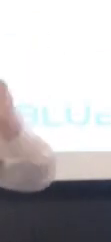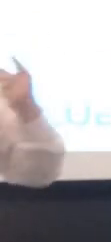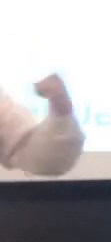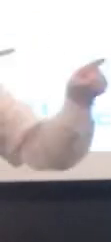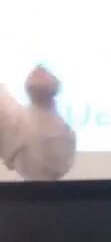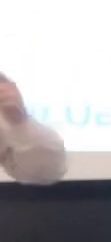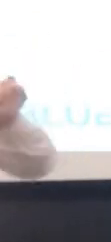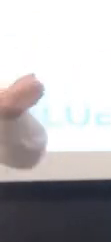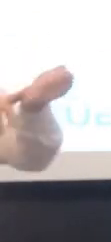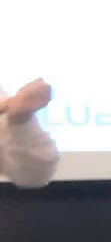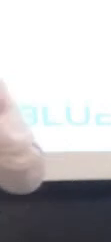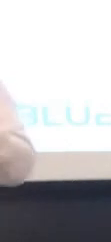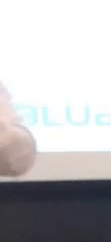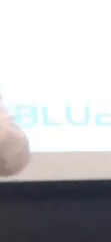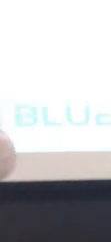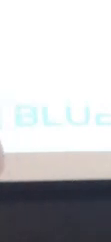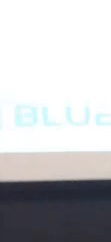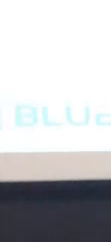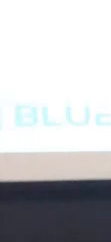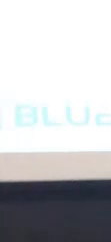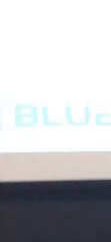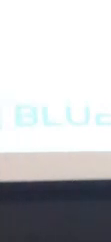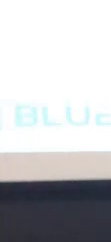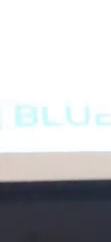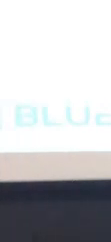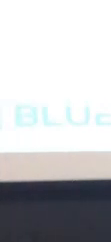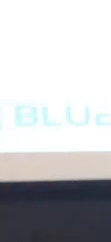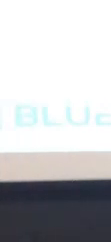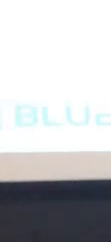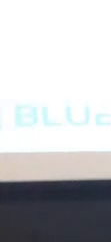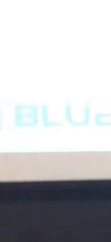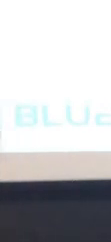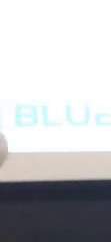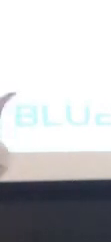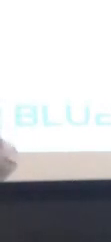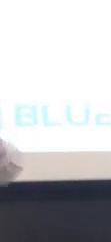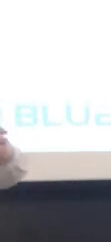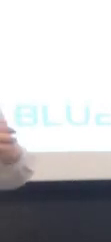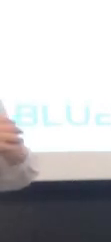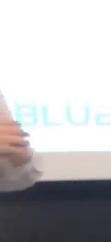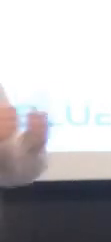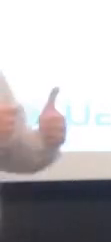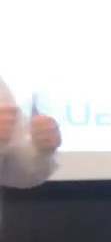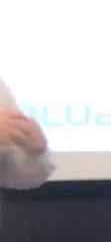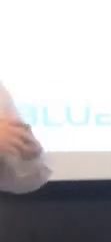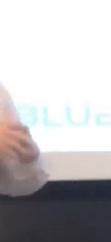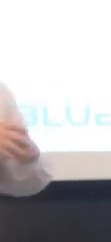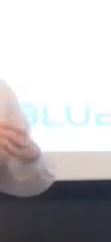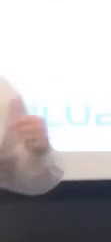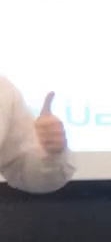of what's happening in our own university community and then figure out a way forward from there.